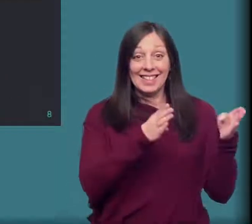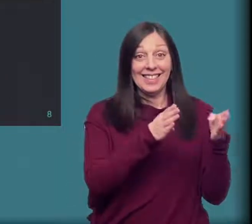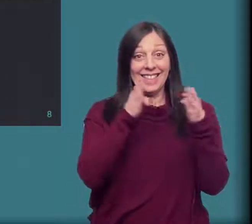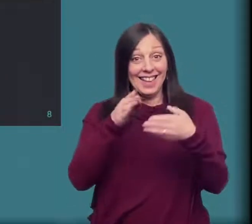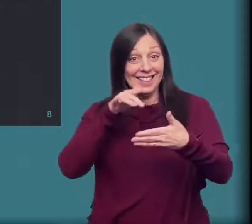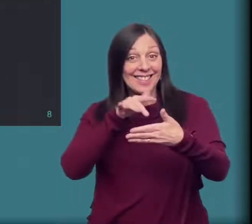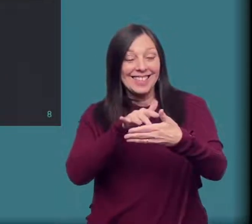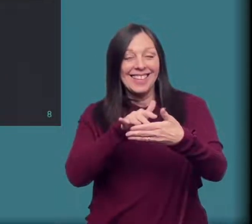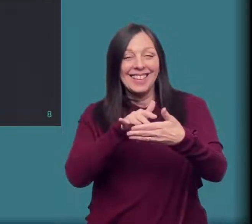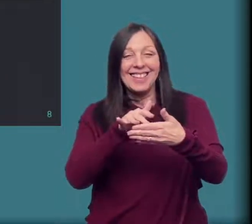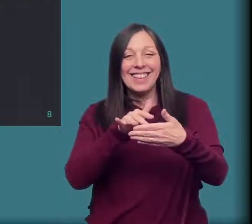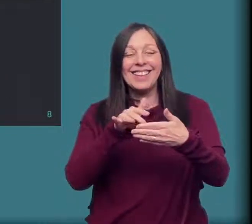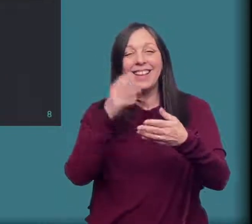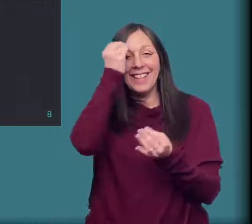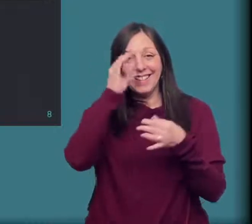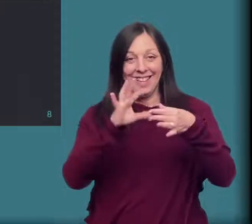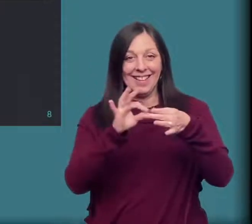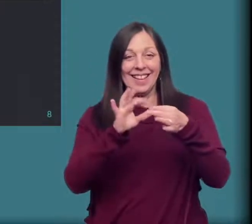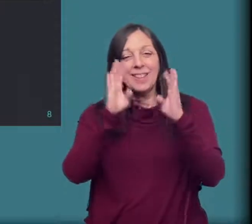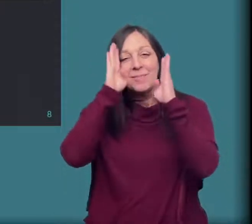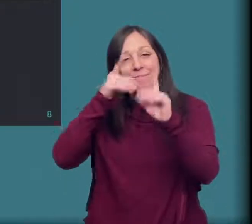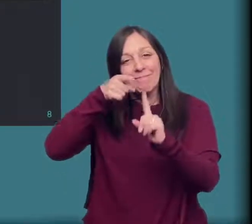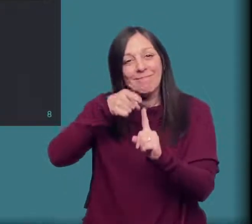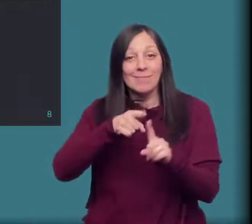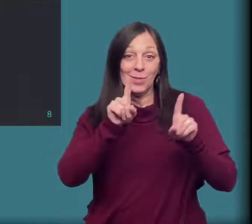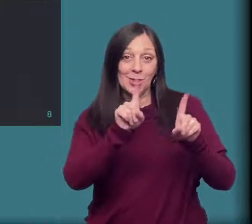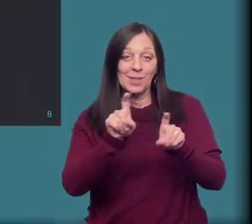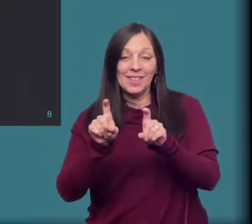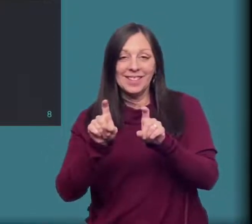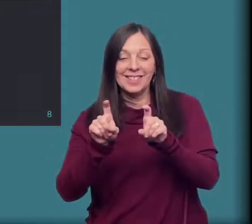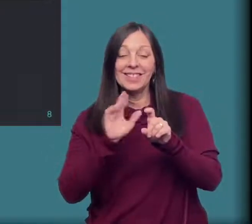We found that the unique concentrations of ASL centric surveys need to be further studied.